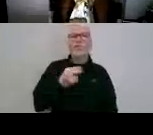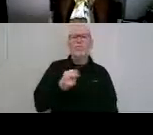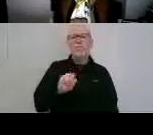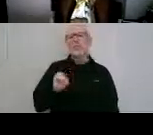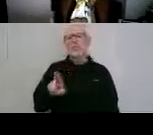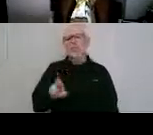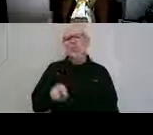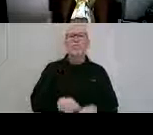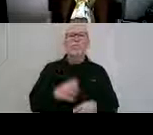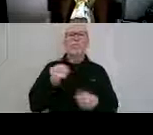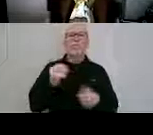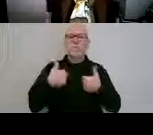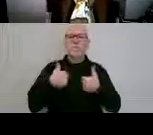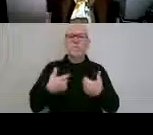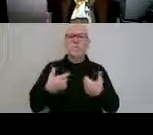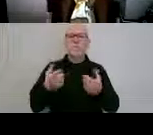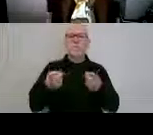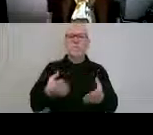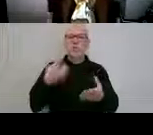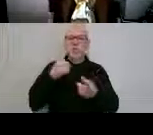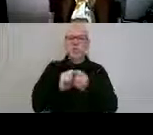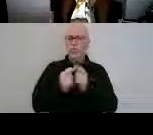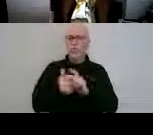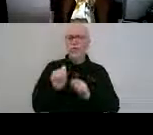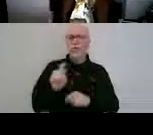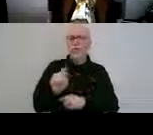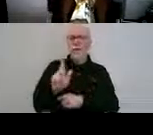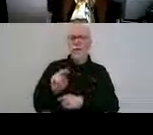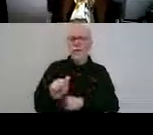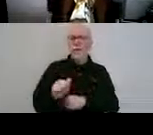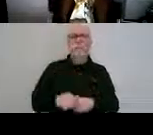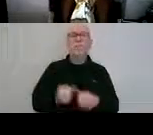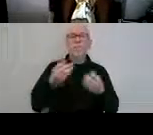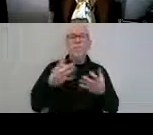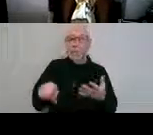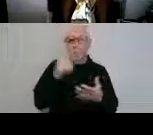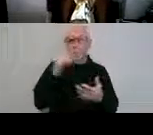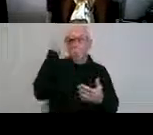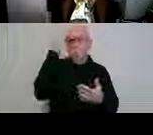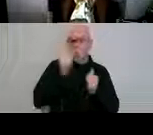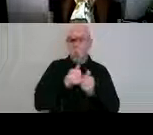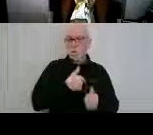and I am the Director of Translation at LUNA. Many of you are familiar with us,